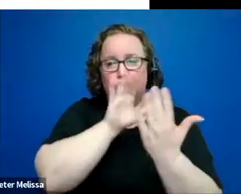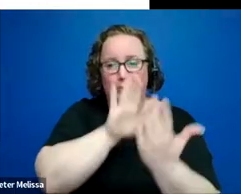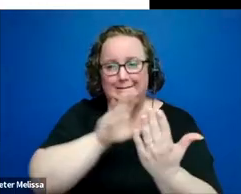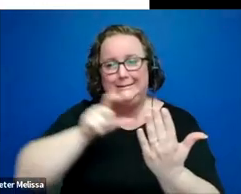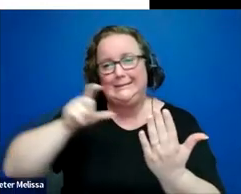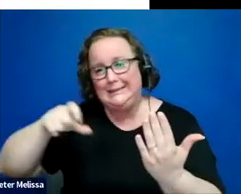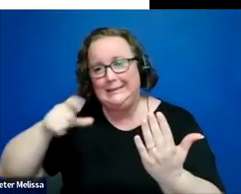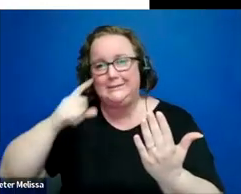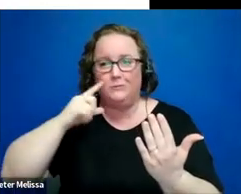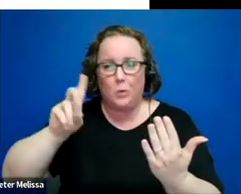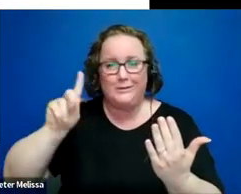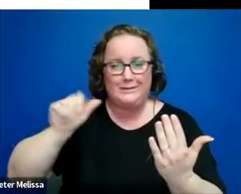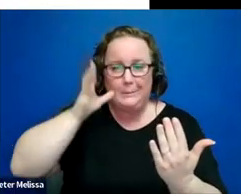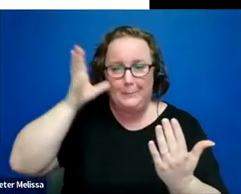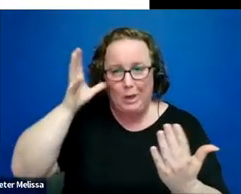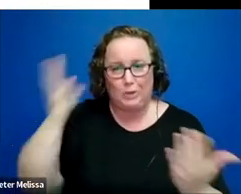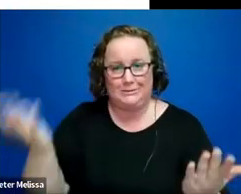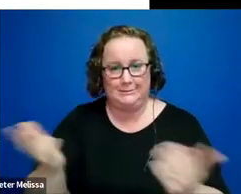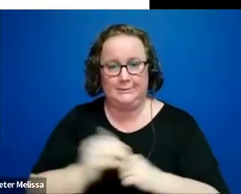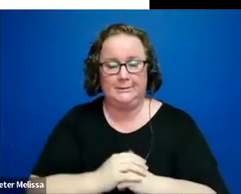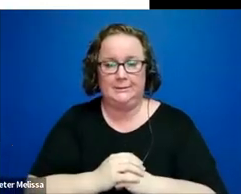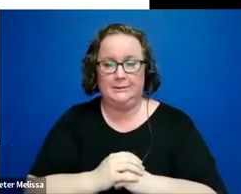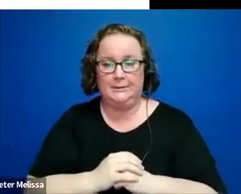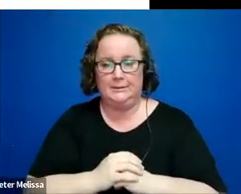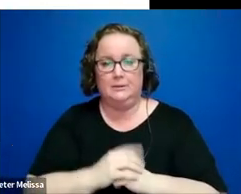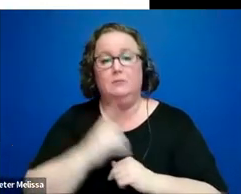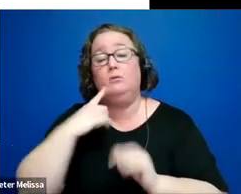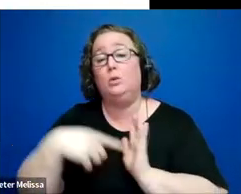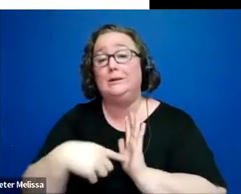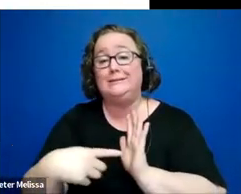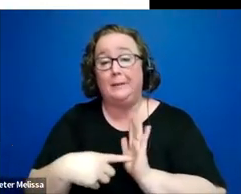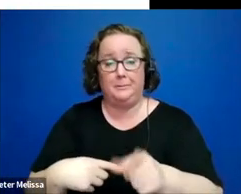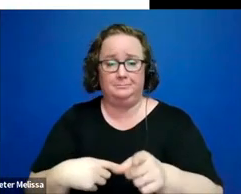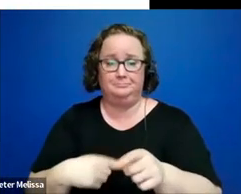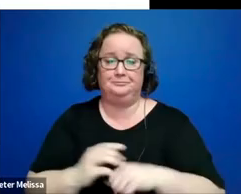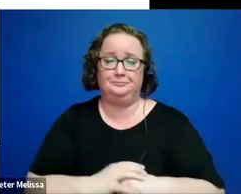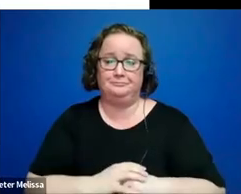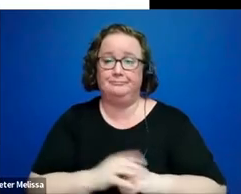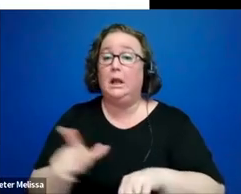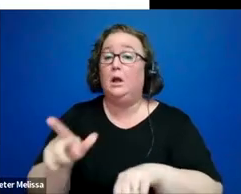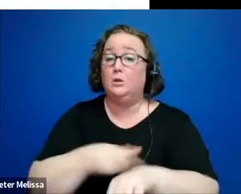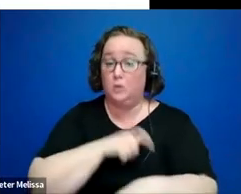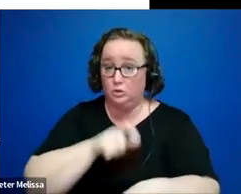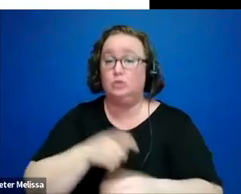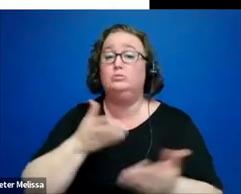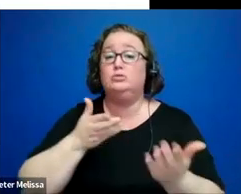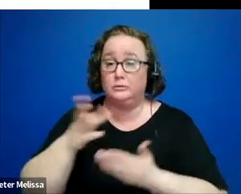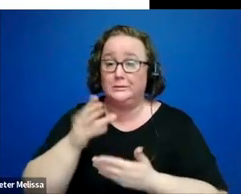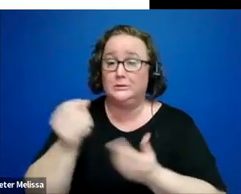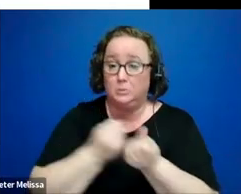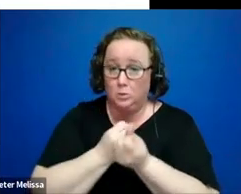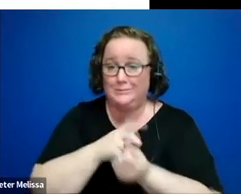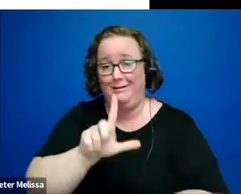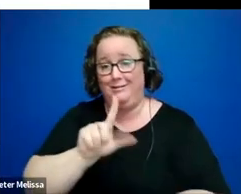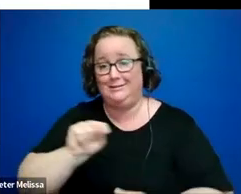parents. So one key example of this is long-term services and supports. You're living in the